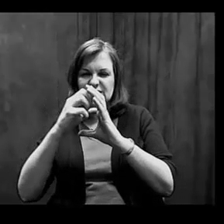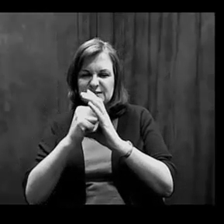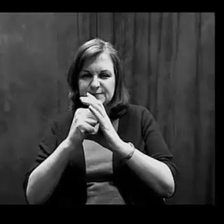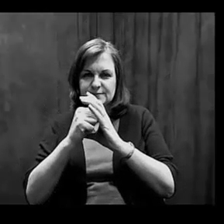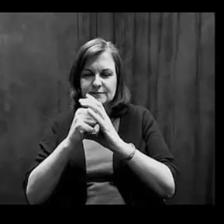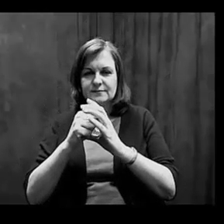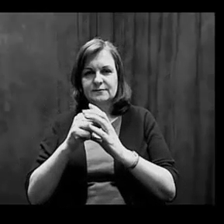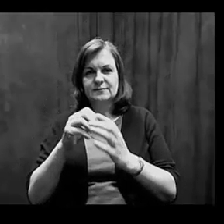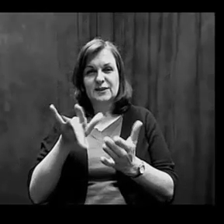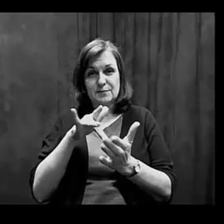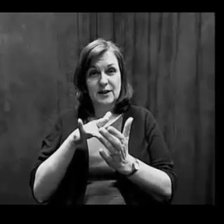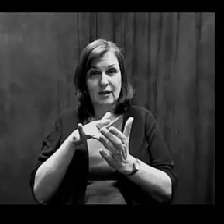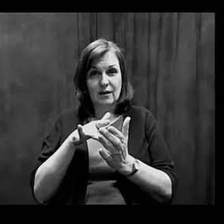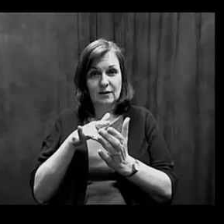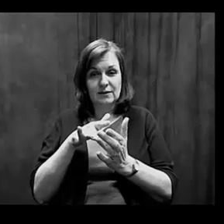in the middle